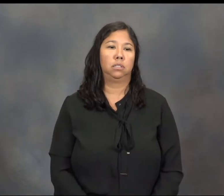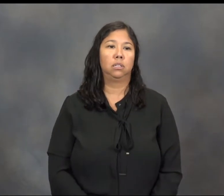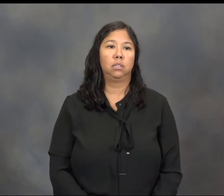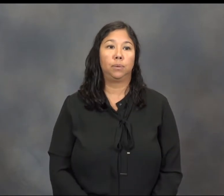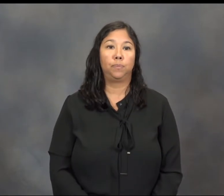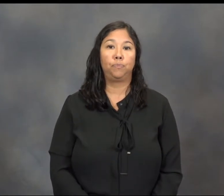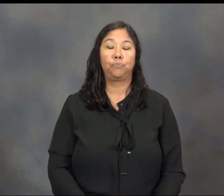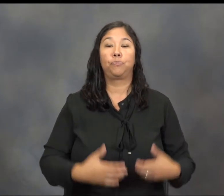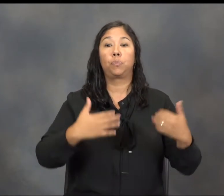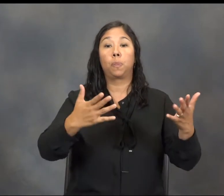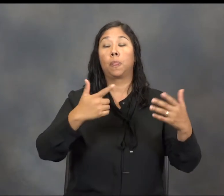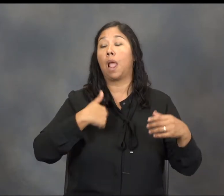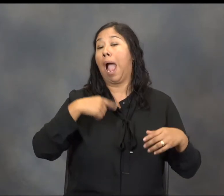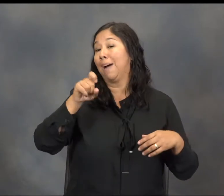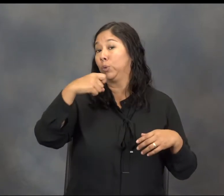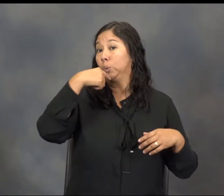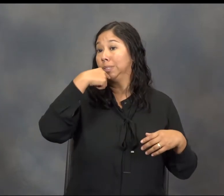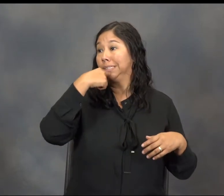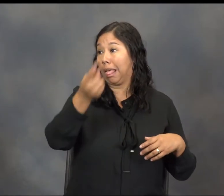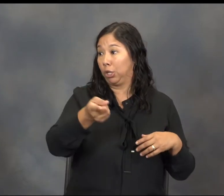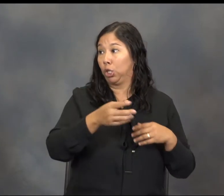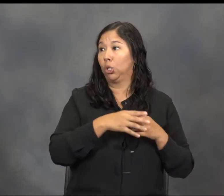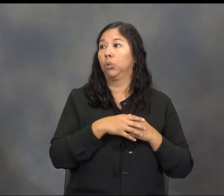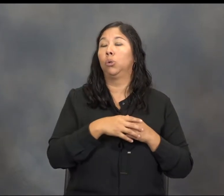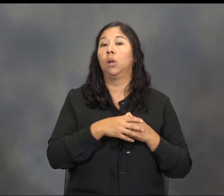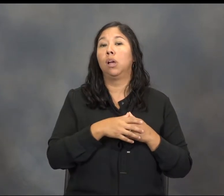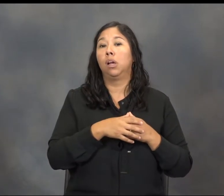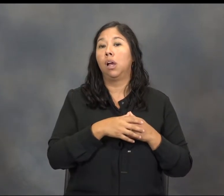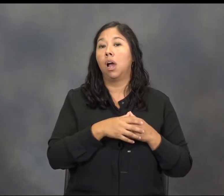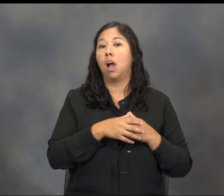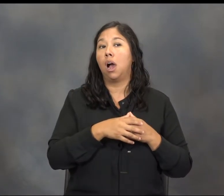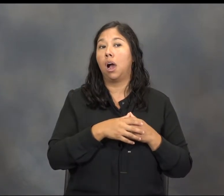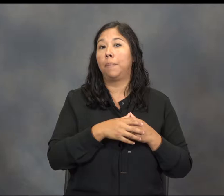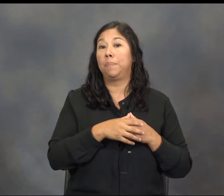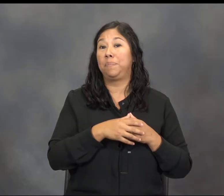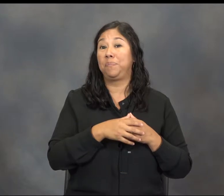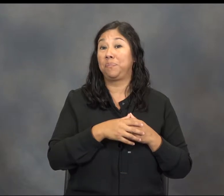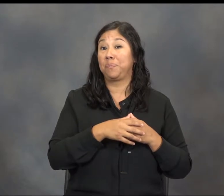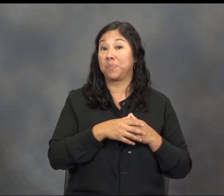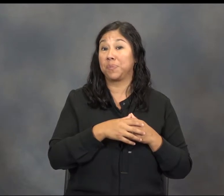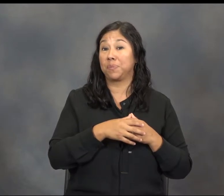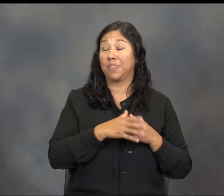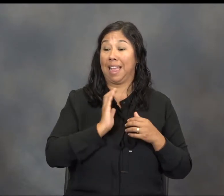I have to say that one of the best things about tax site at Community Action Duluth